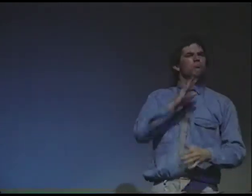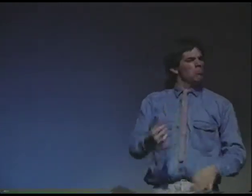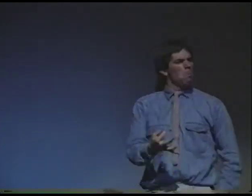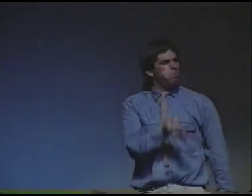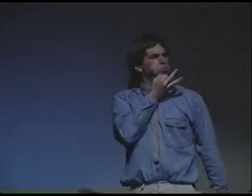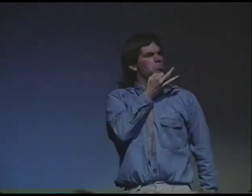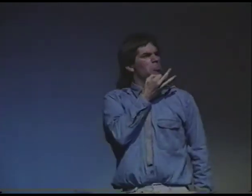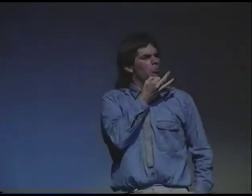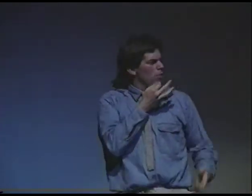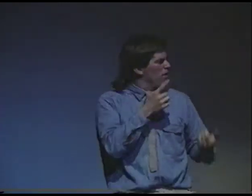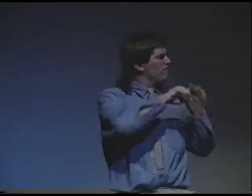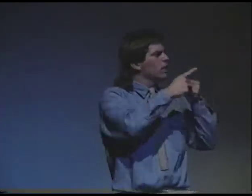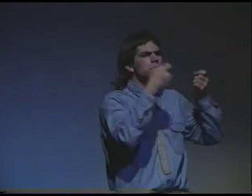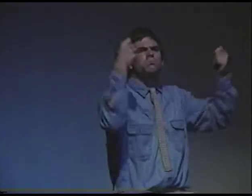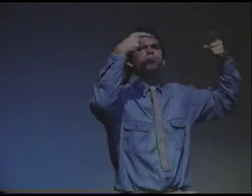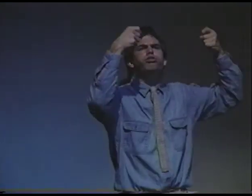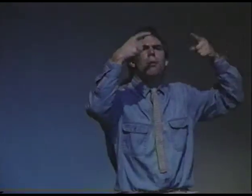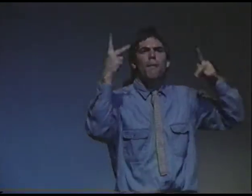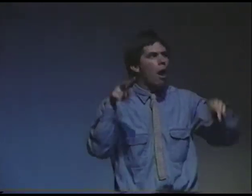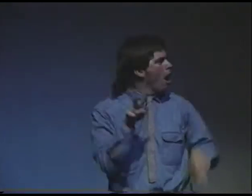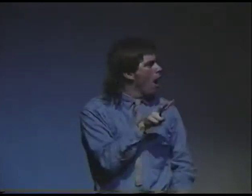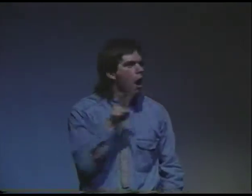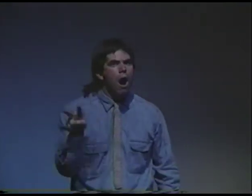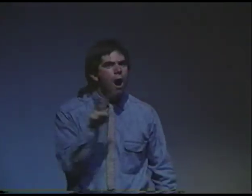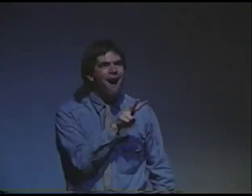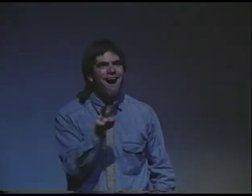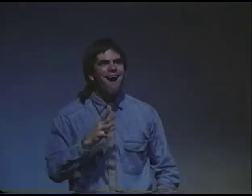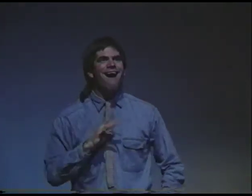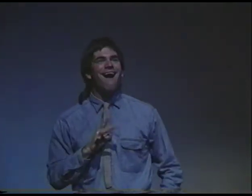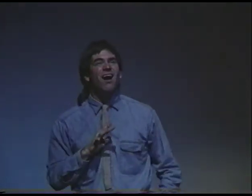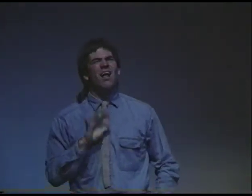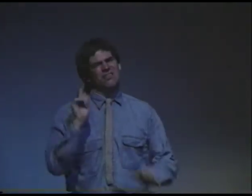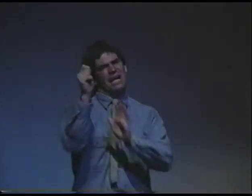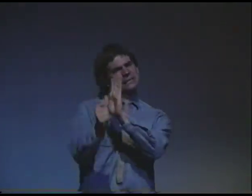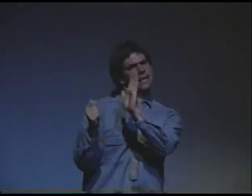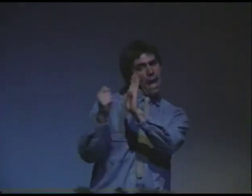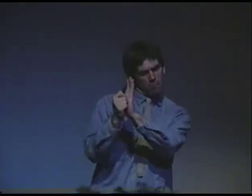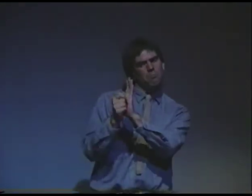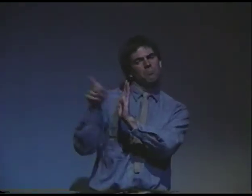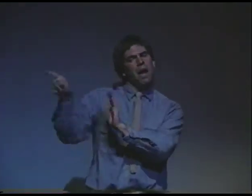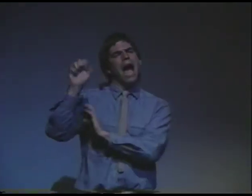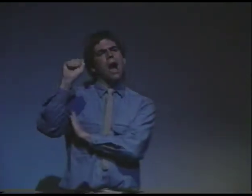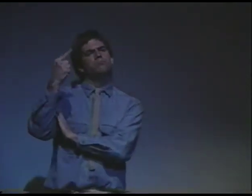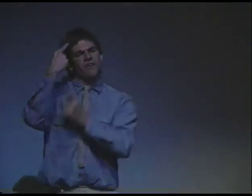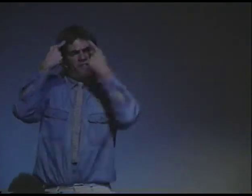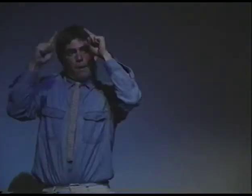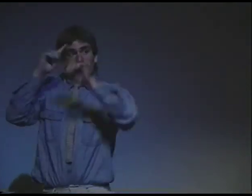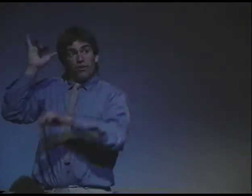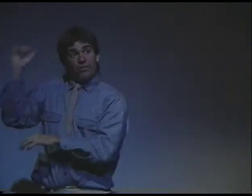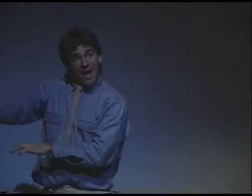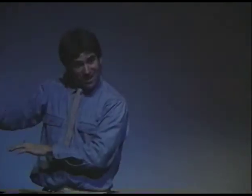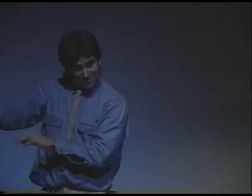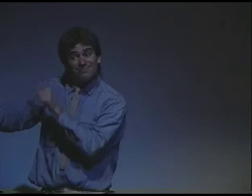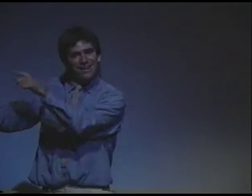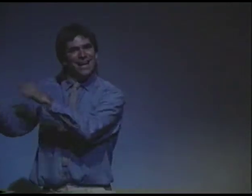And the other guy would say I love his hair. And they're really good at it. And they're good friends.